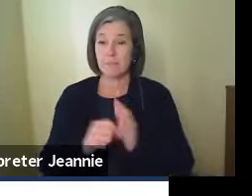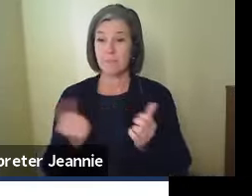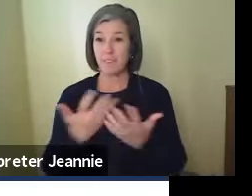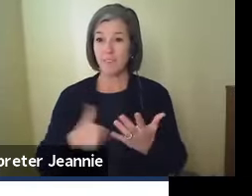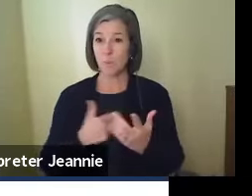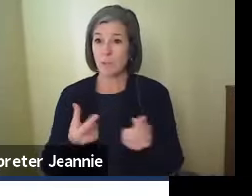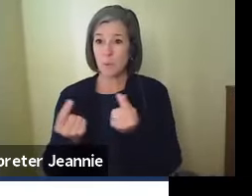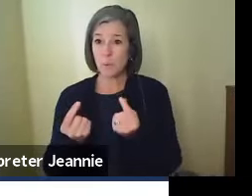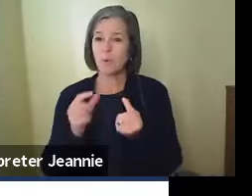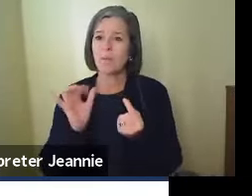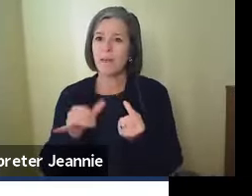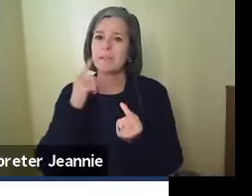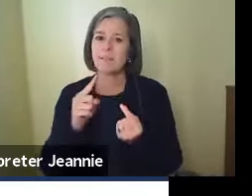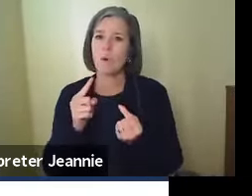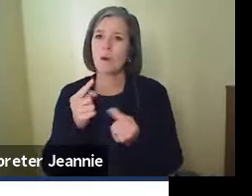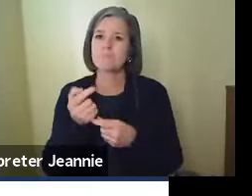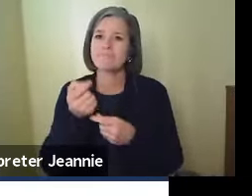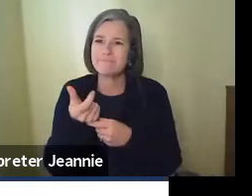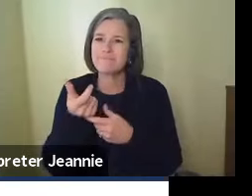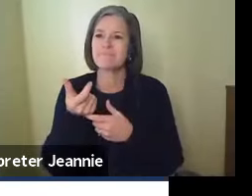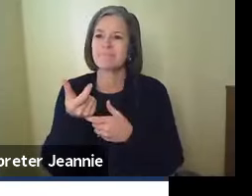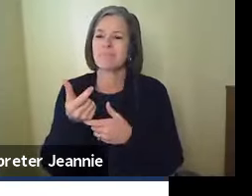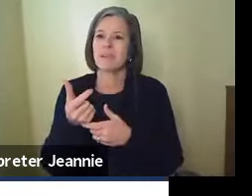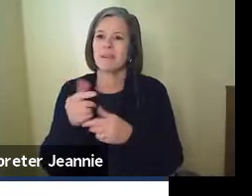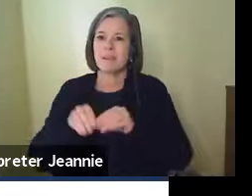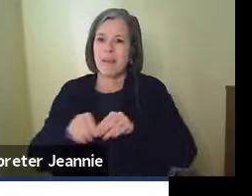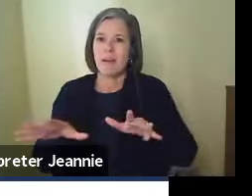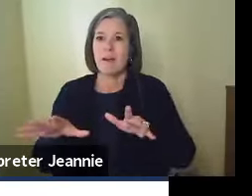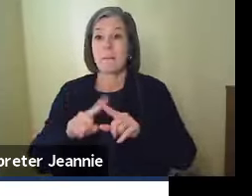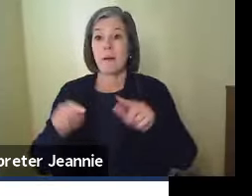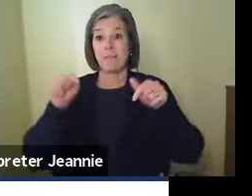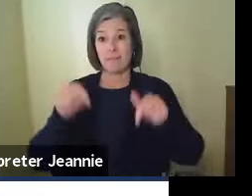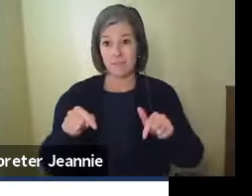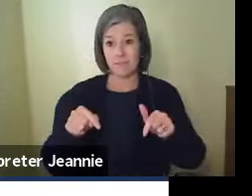small outbreaks of vaccine preventable diseases. It's just this is on a massive scale.